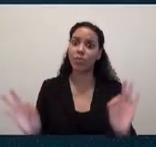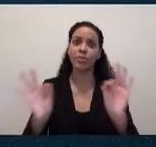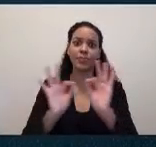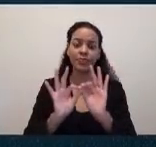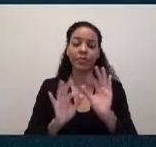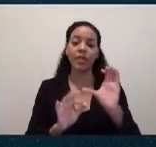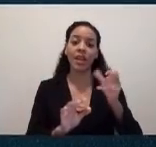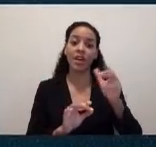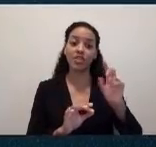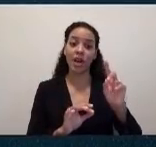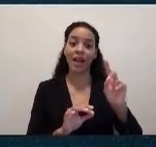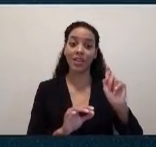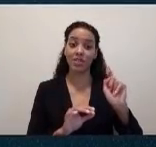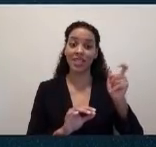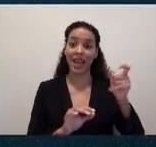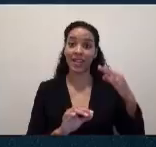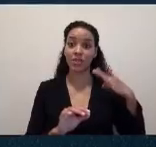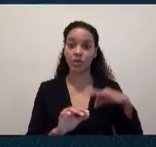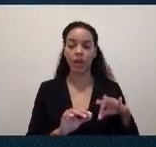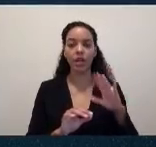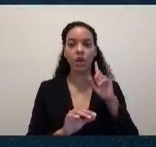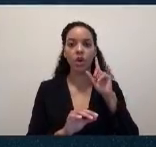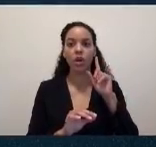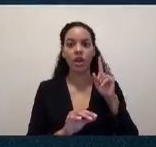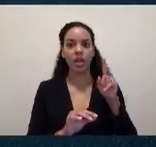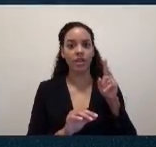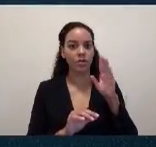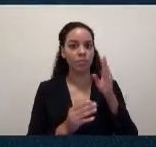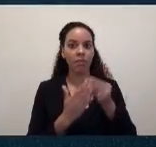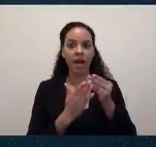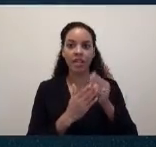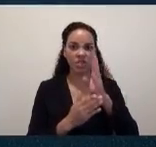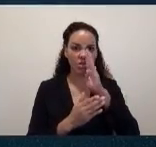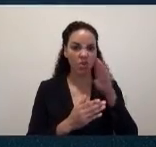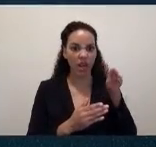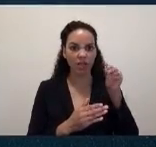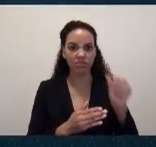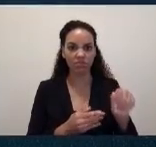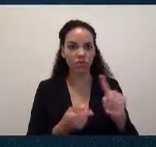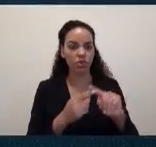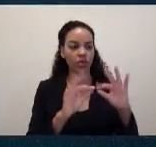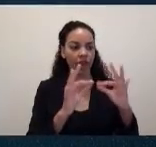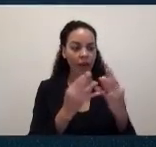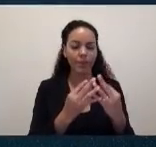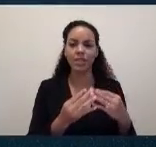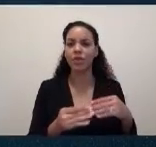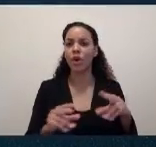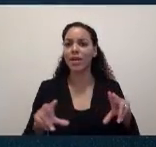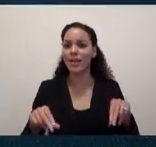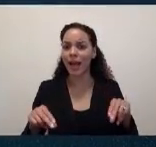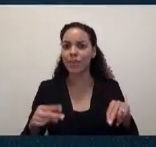goes directly into the pockets of families for diapers, and formula, and school supplies, and food.